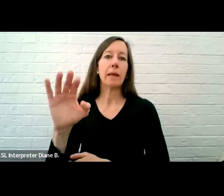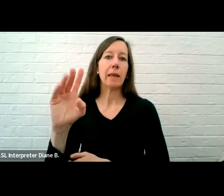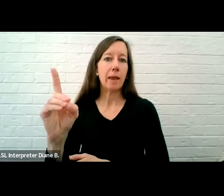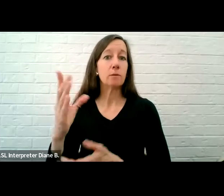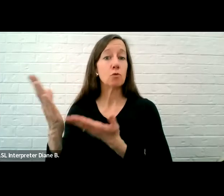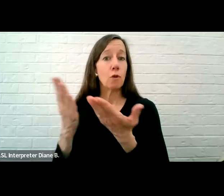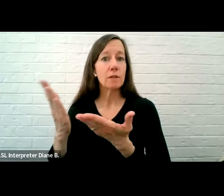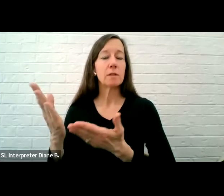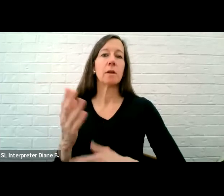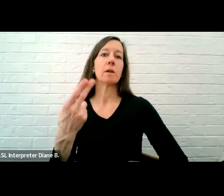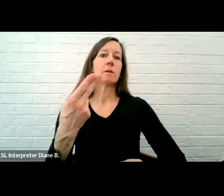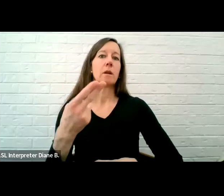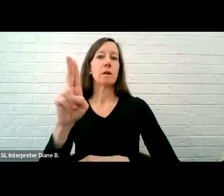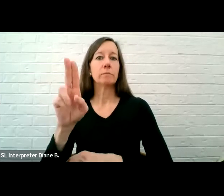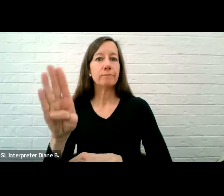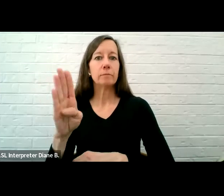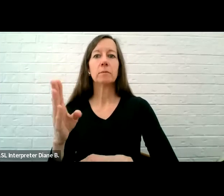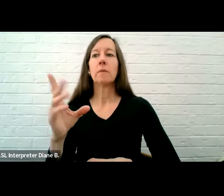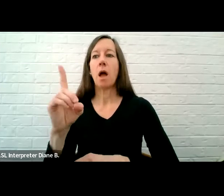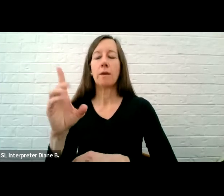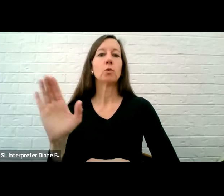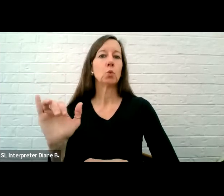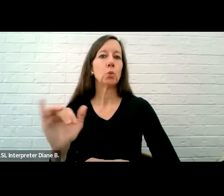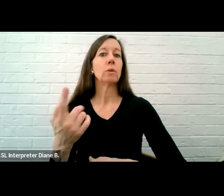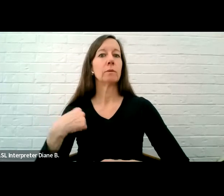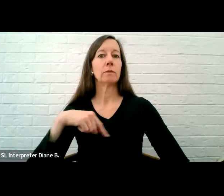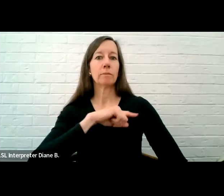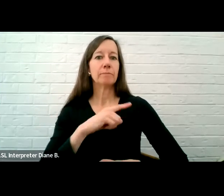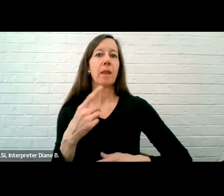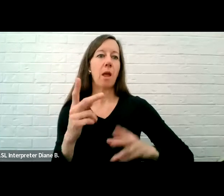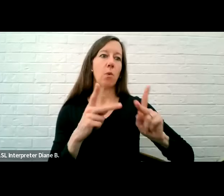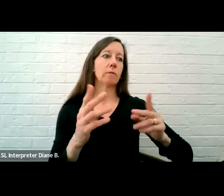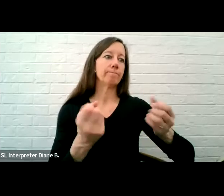advocating for Quality Committee, living for people with disabilities and older adults.